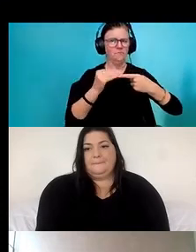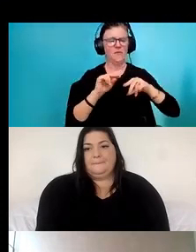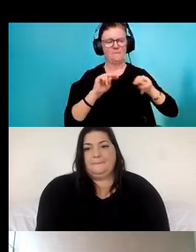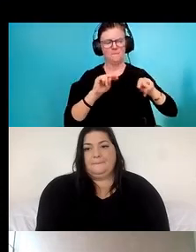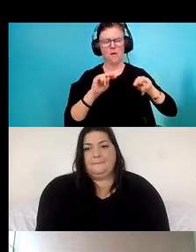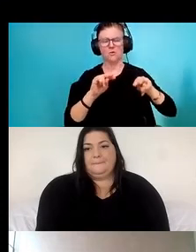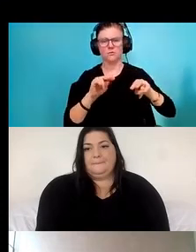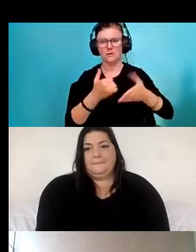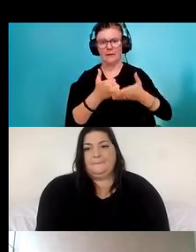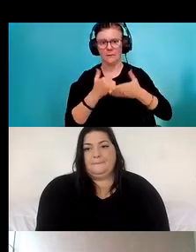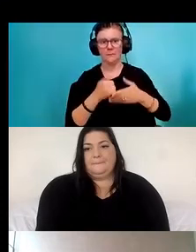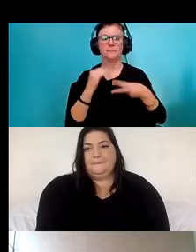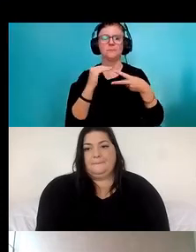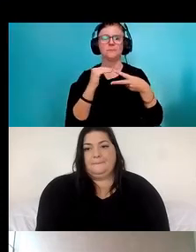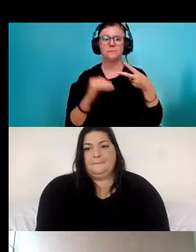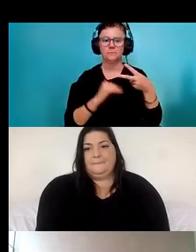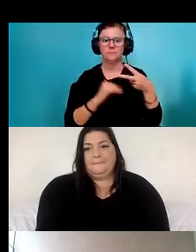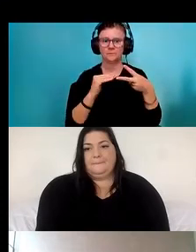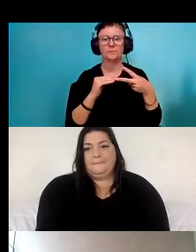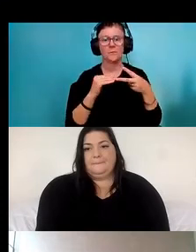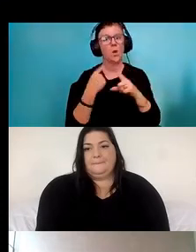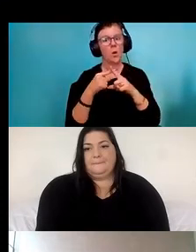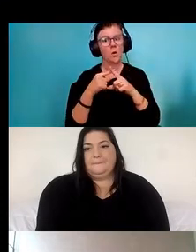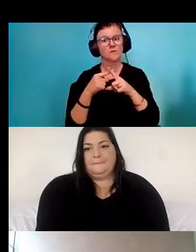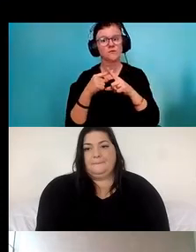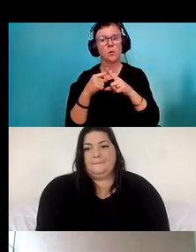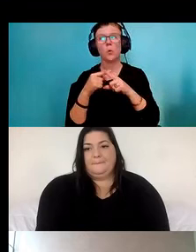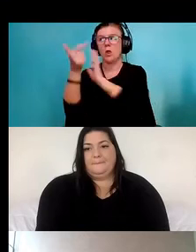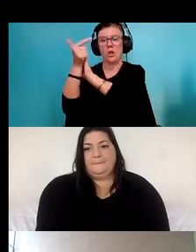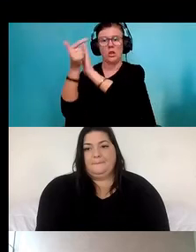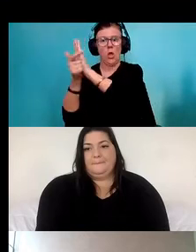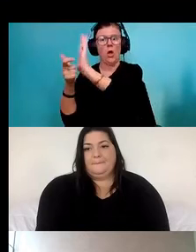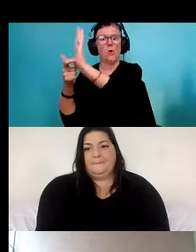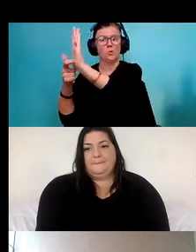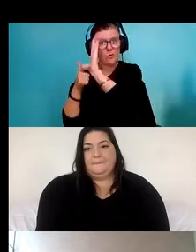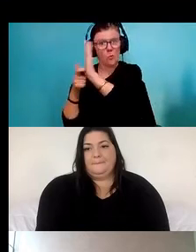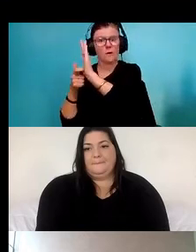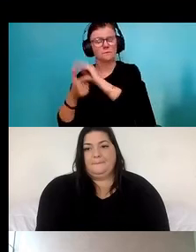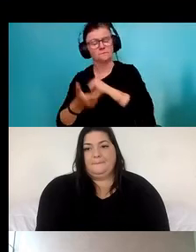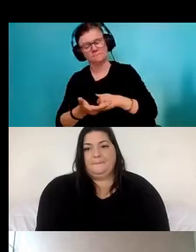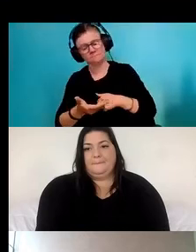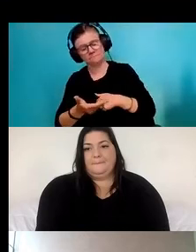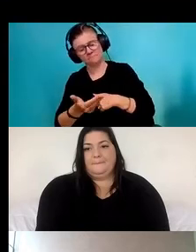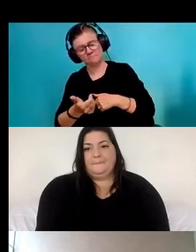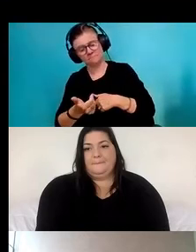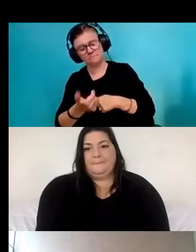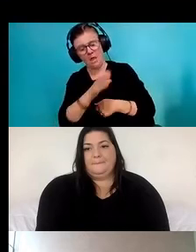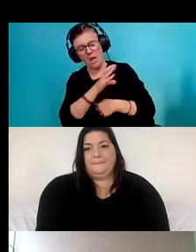OVW is also required by statute to report to Congress.